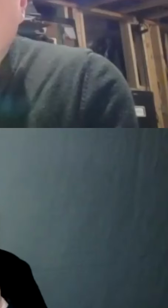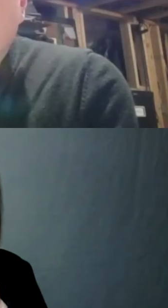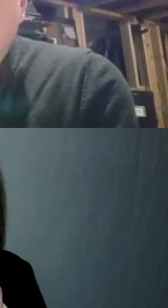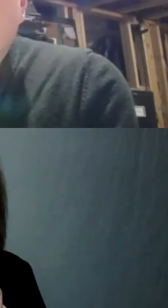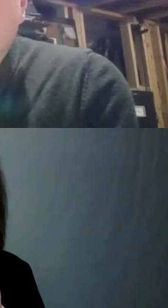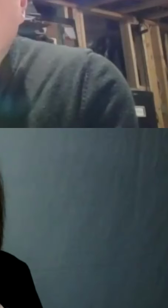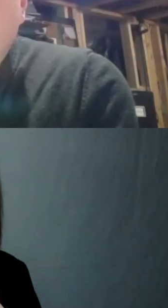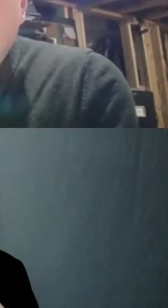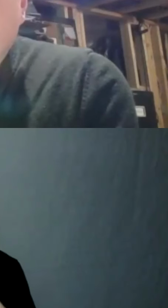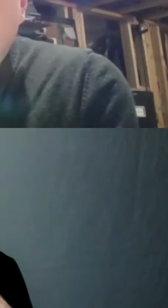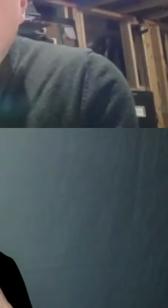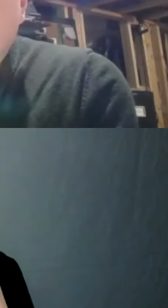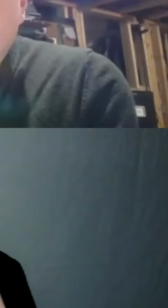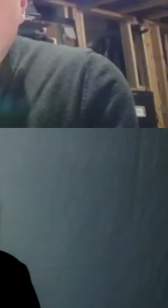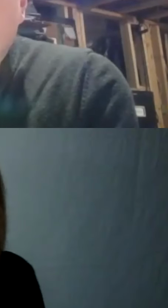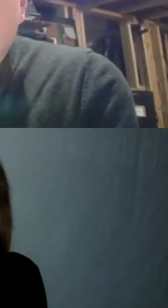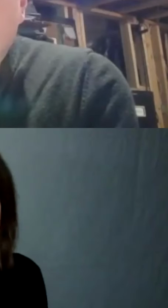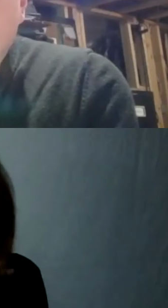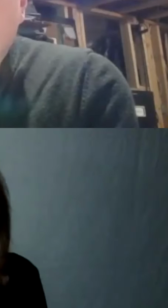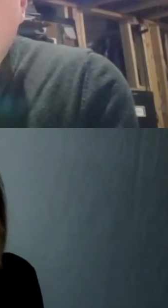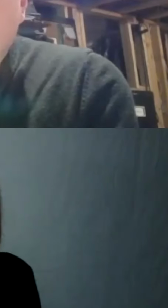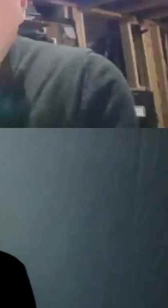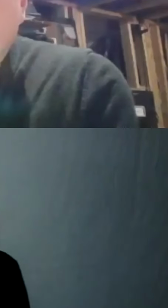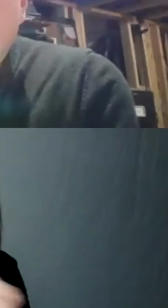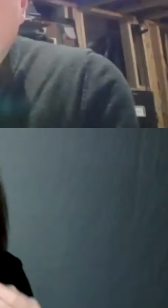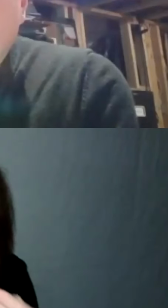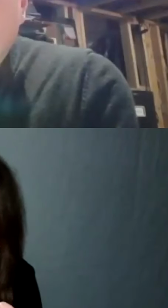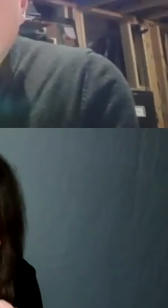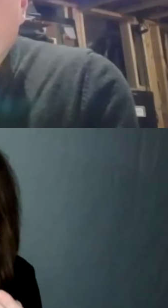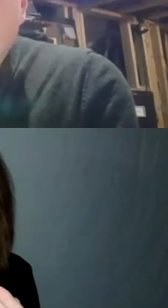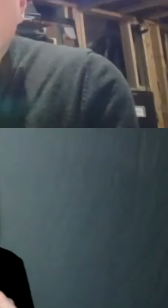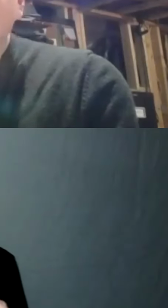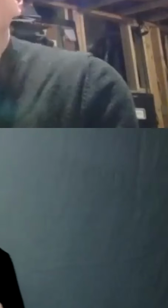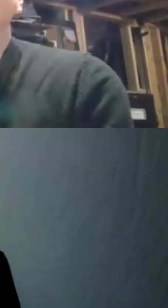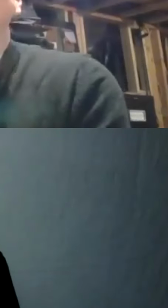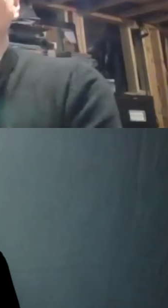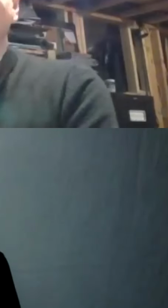as a chronic recipient of home care